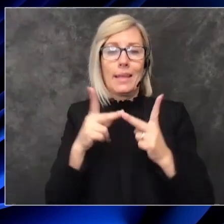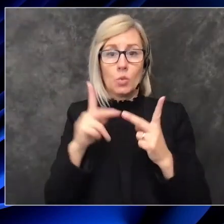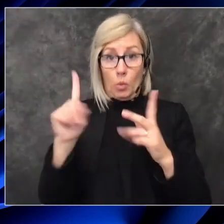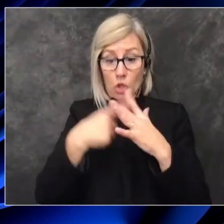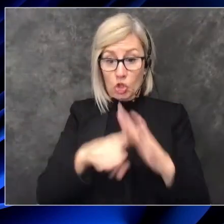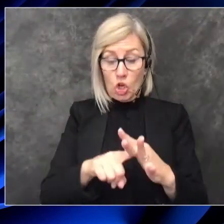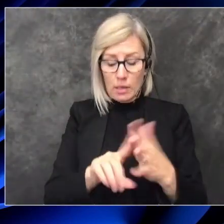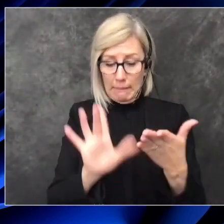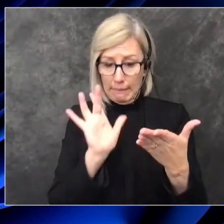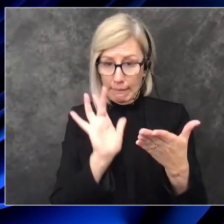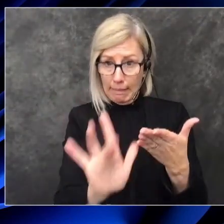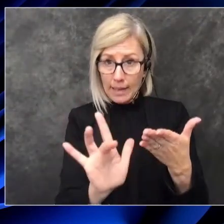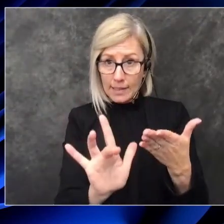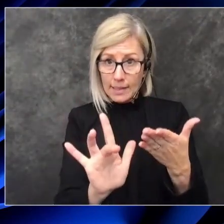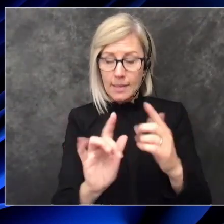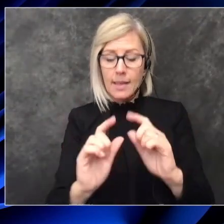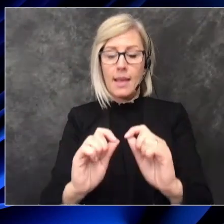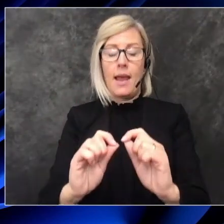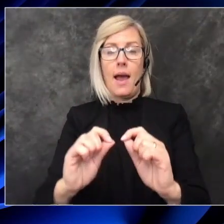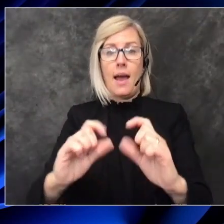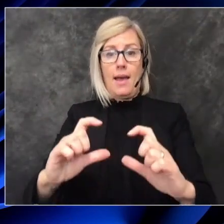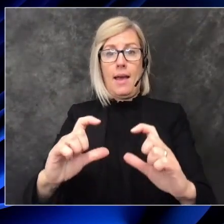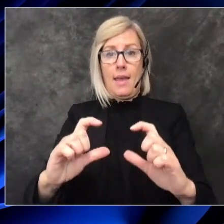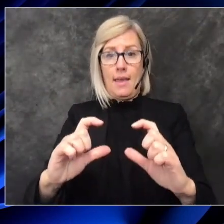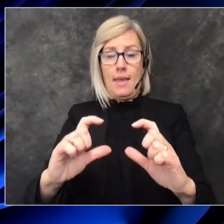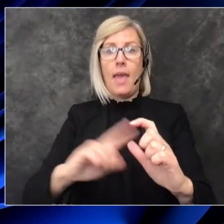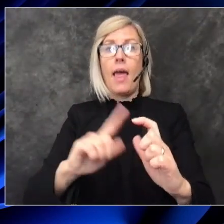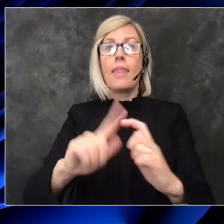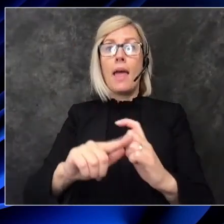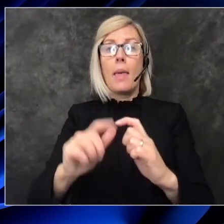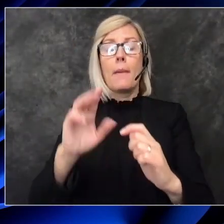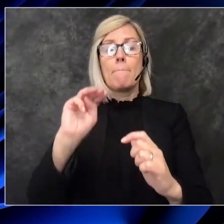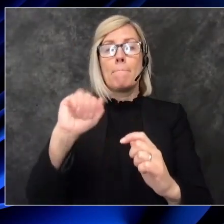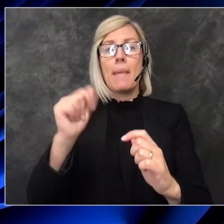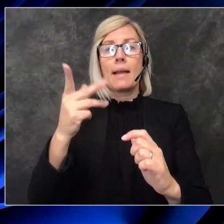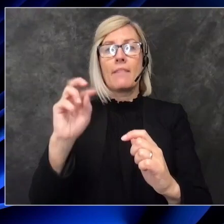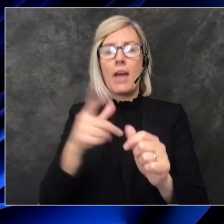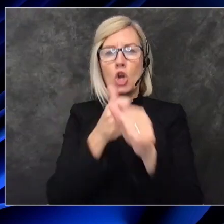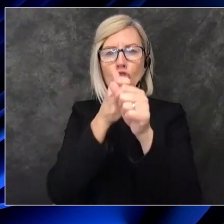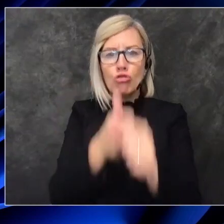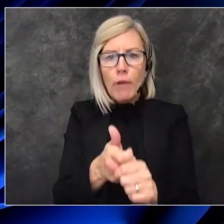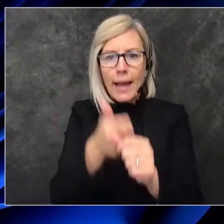it highlighted it and magnifier. Tracked that each word and move the